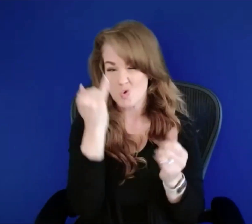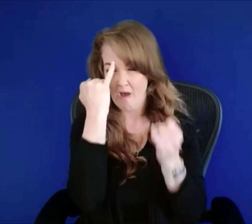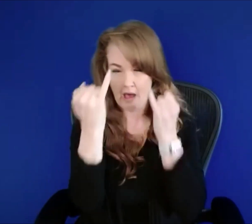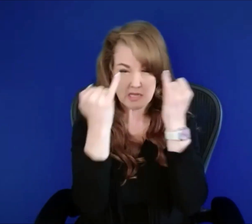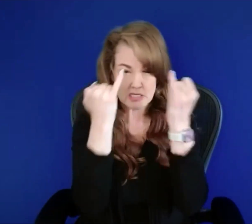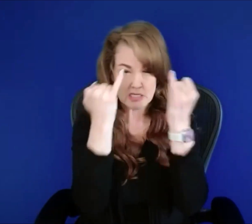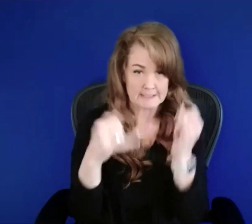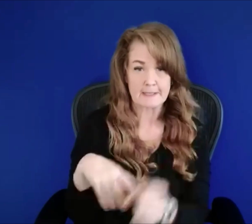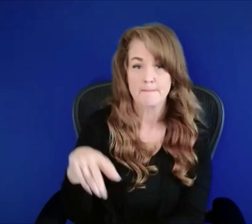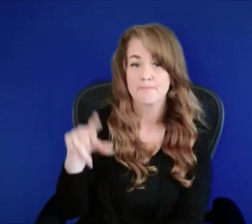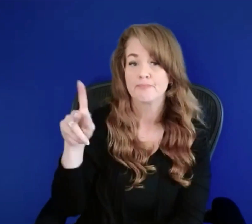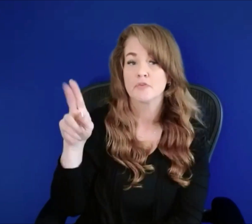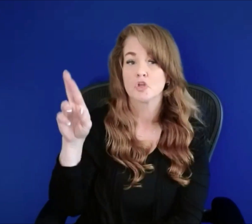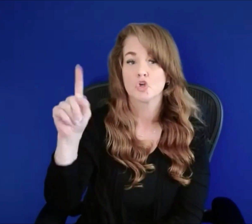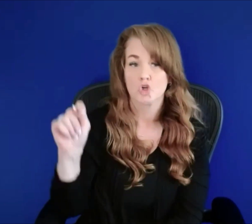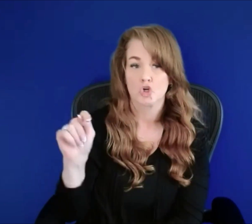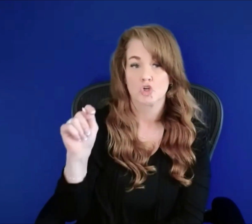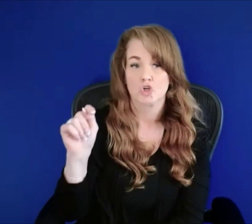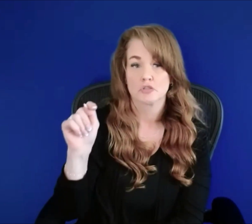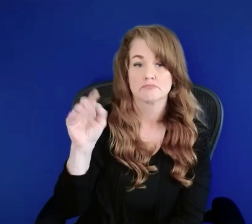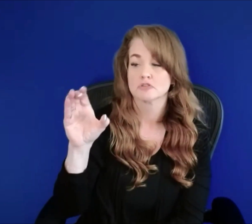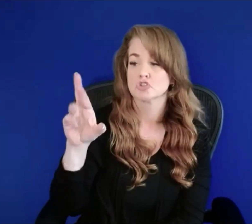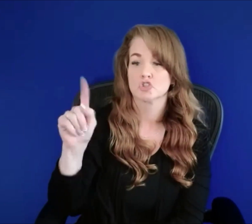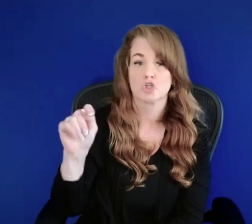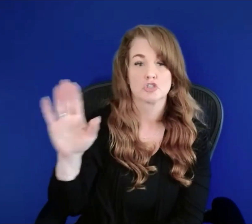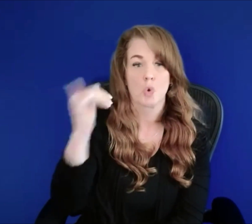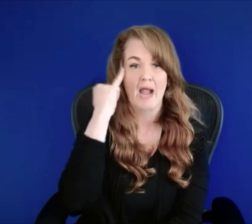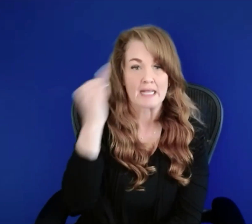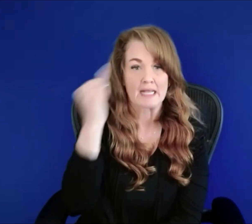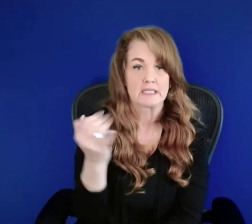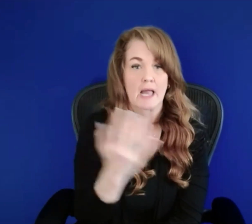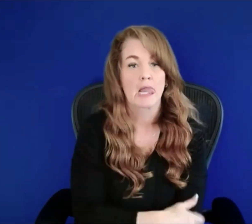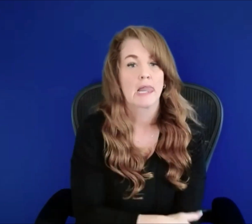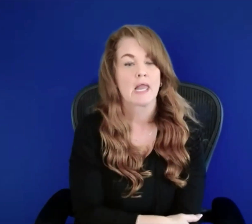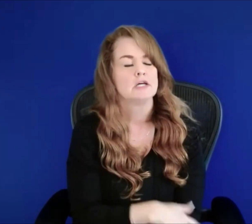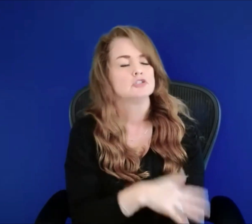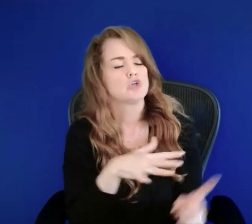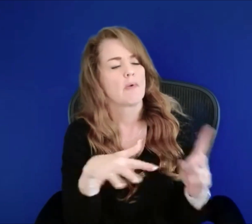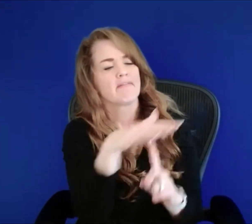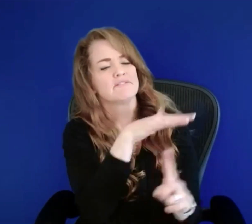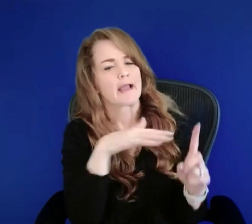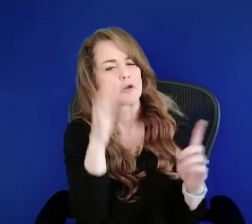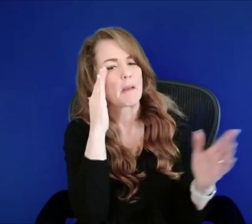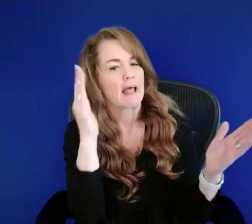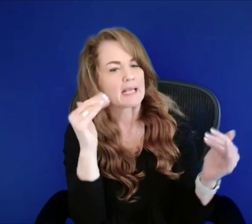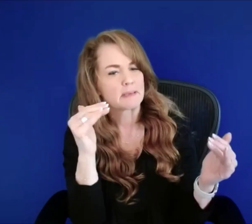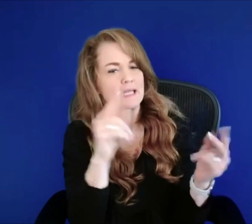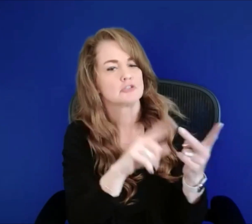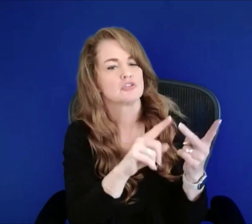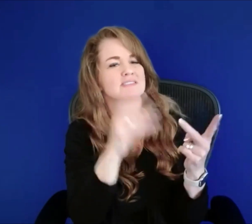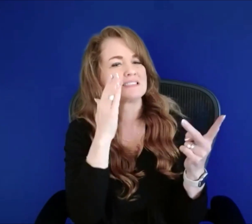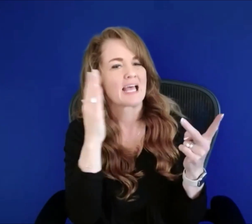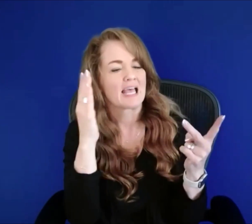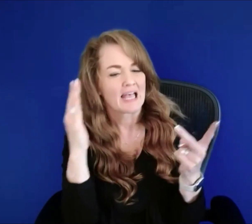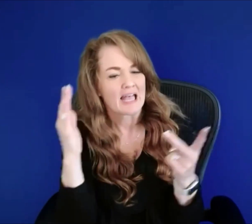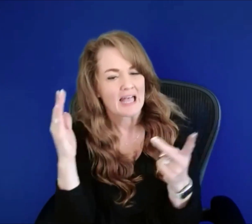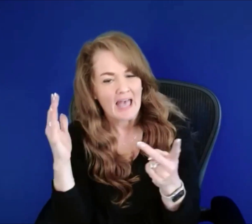Curt Phillips: yeah, we had a question about environmental expectations and expectations home versus childcare. What